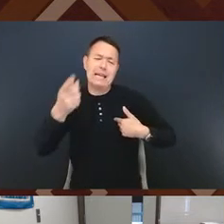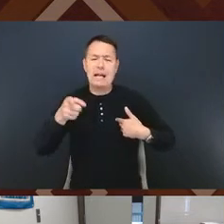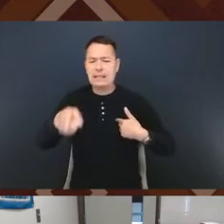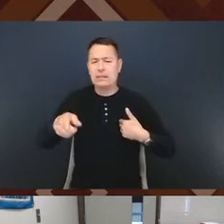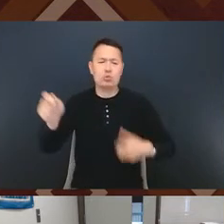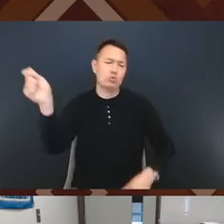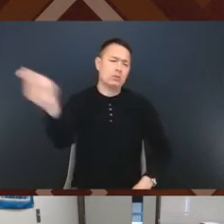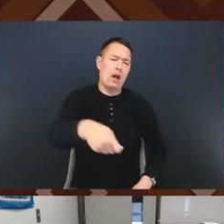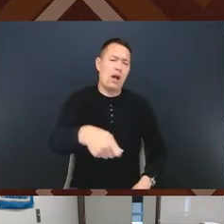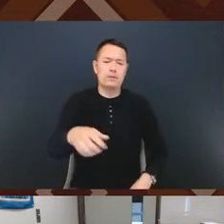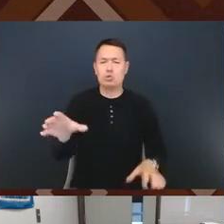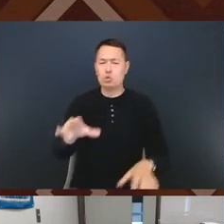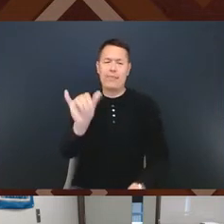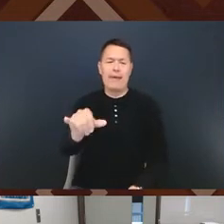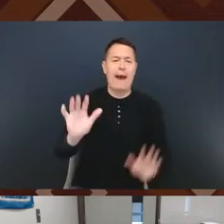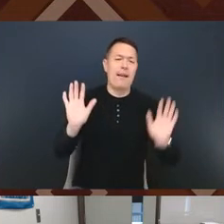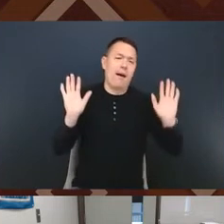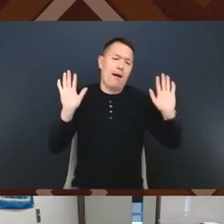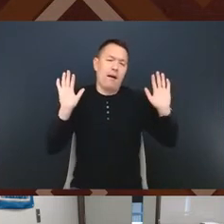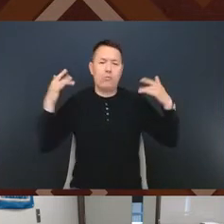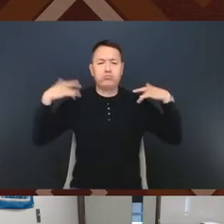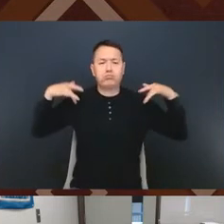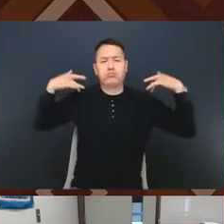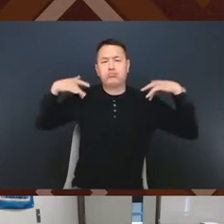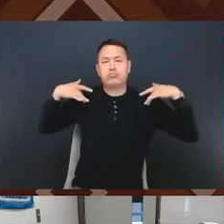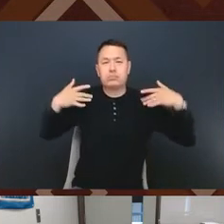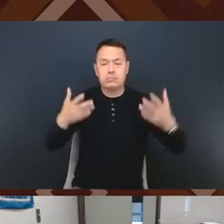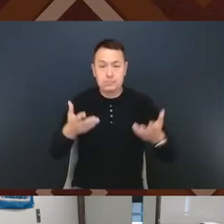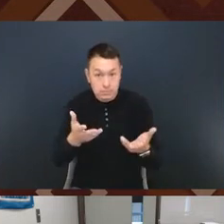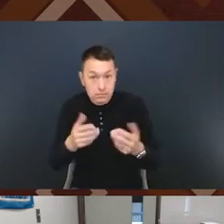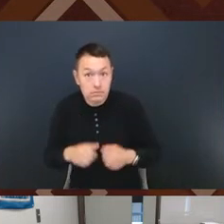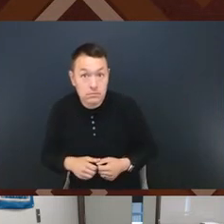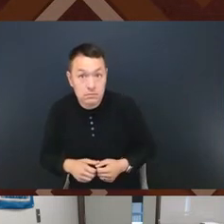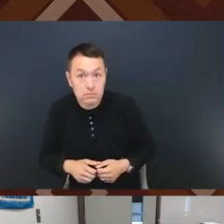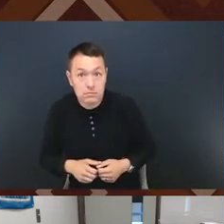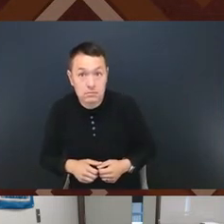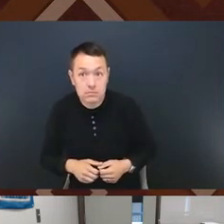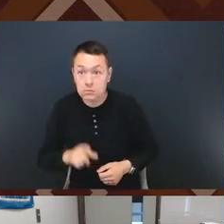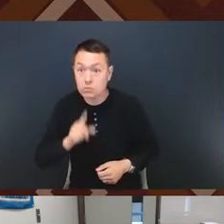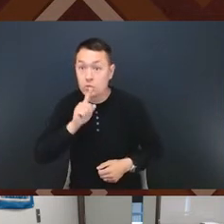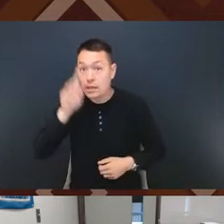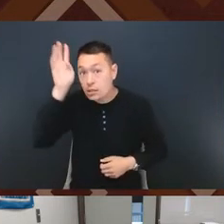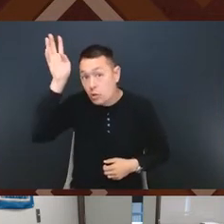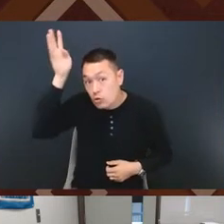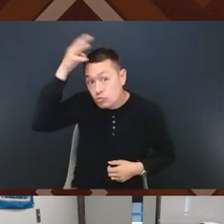But so would anything really accrue to Donald Trump. Legally?